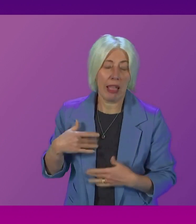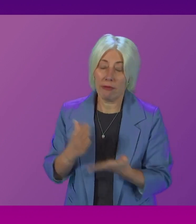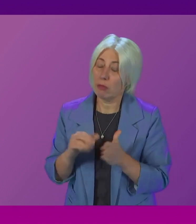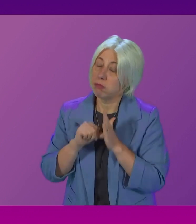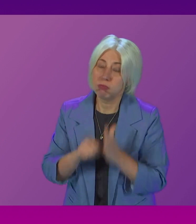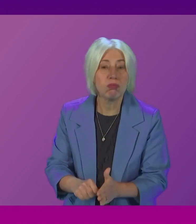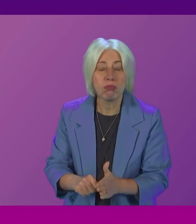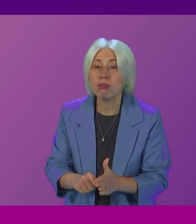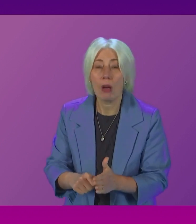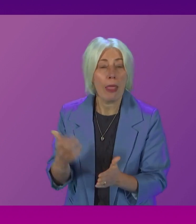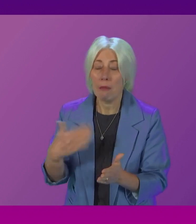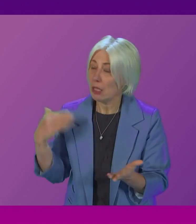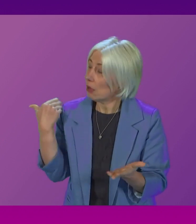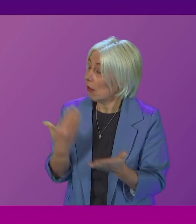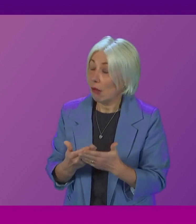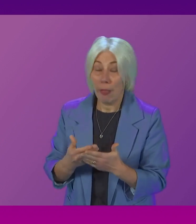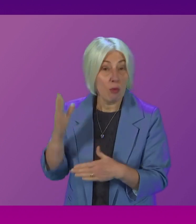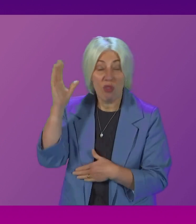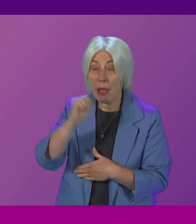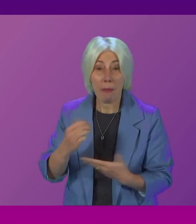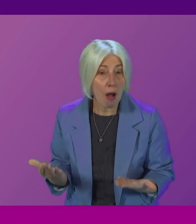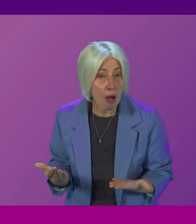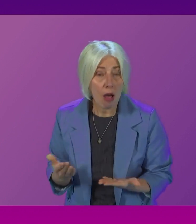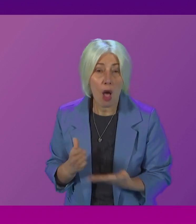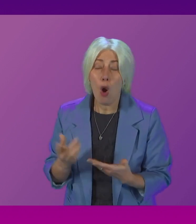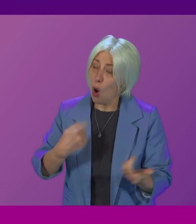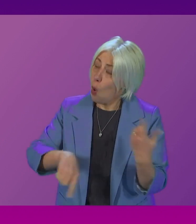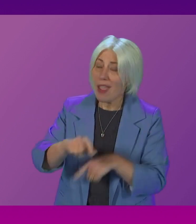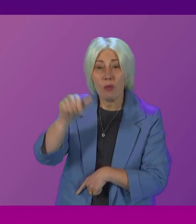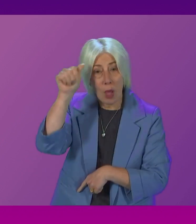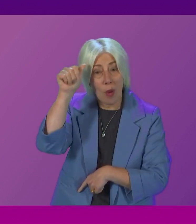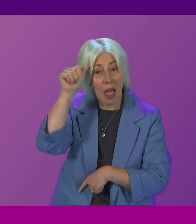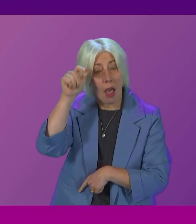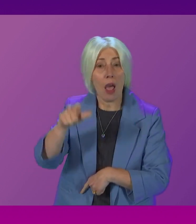that most of us can remember. We have to be very aware of that. The cost of living